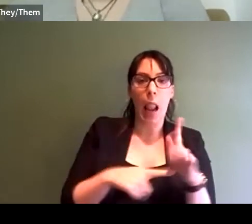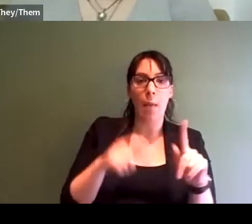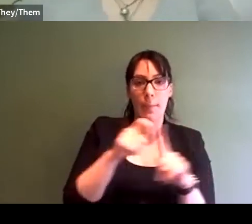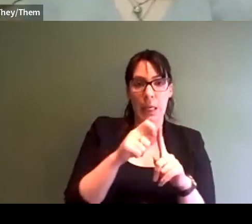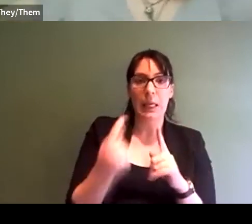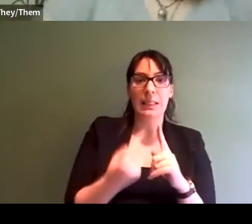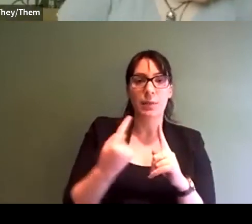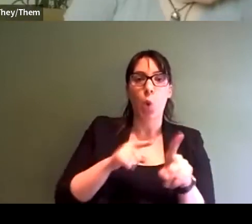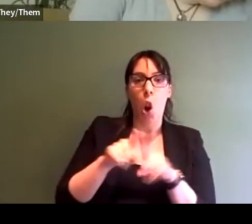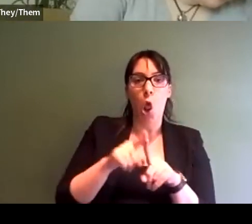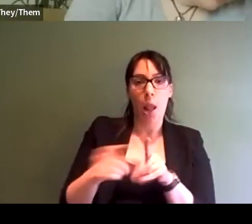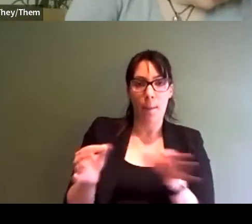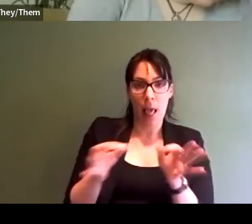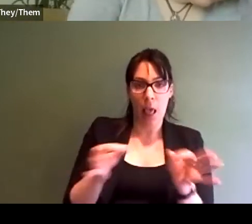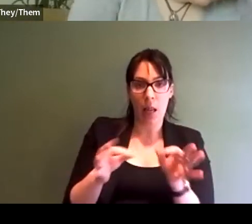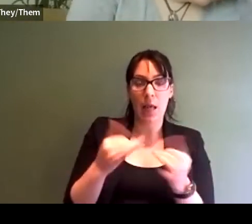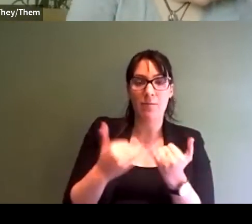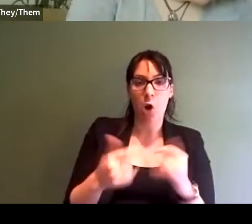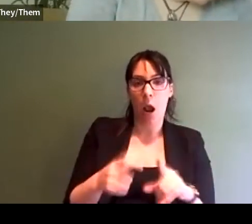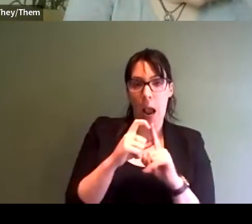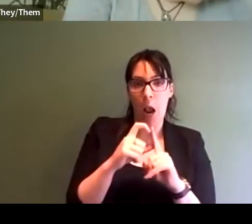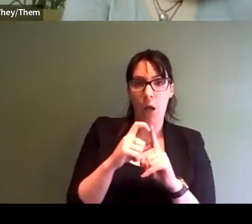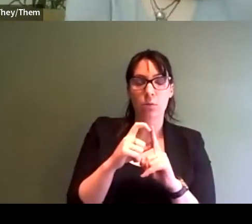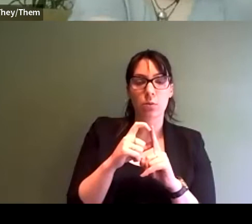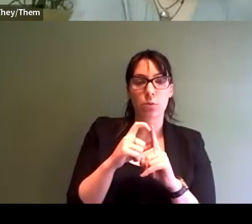It's very hard to because I've done it, I've tried it.